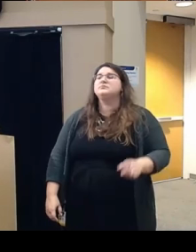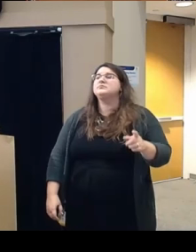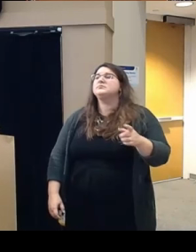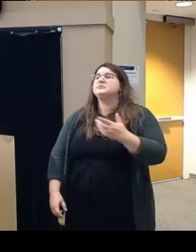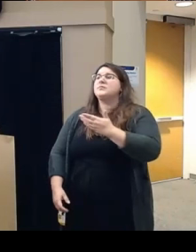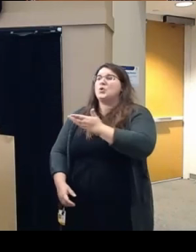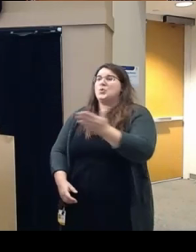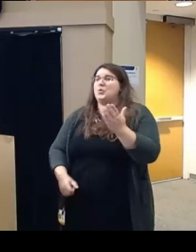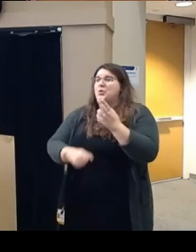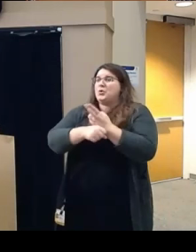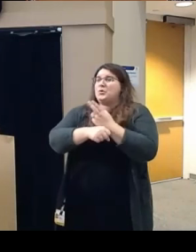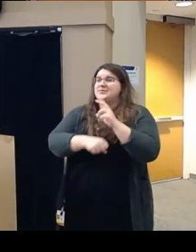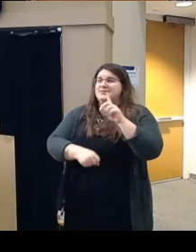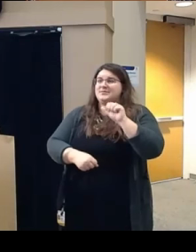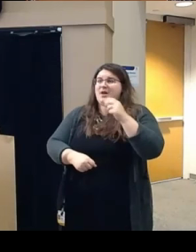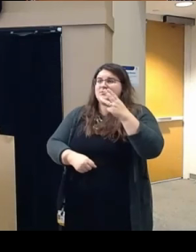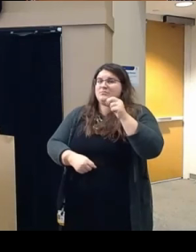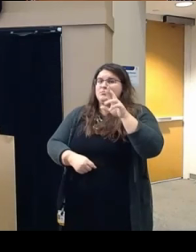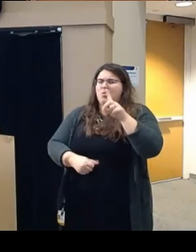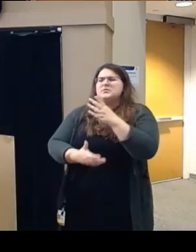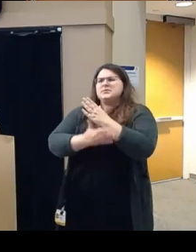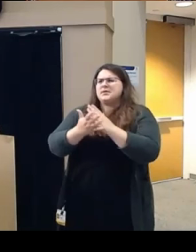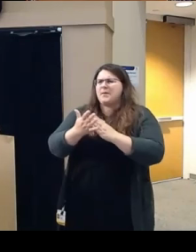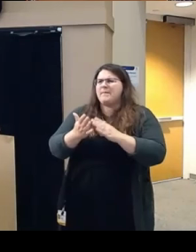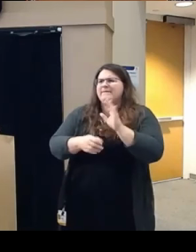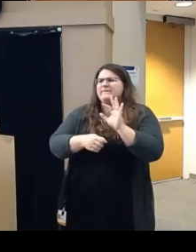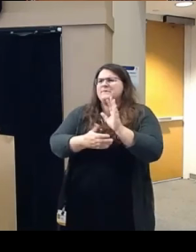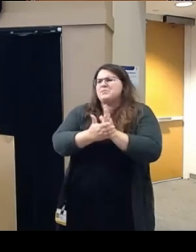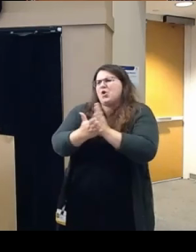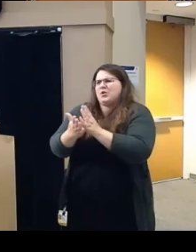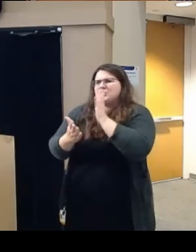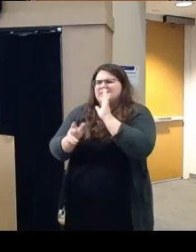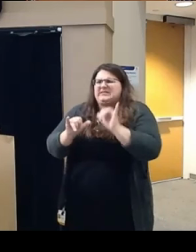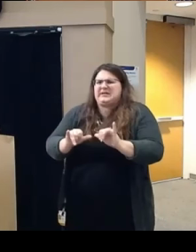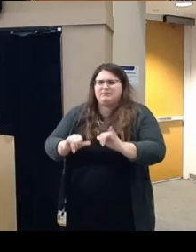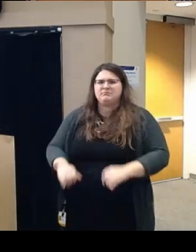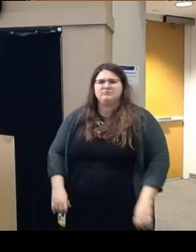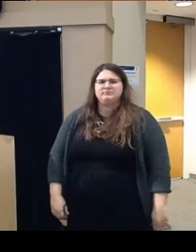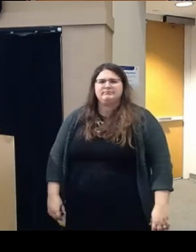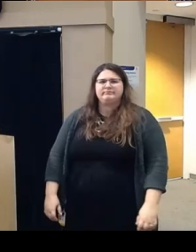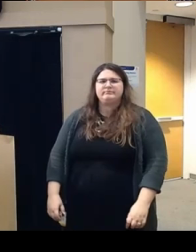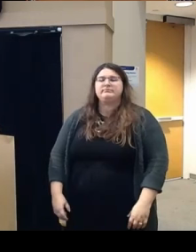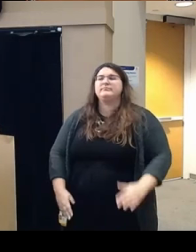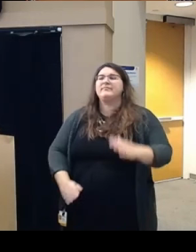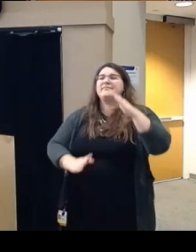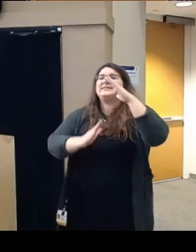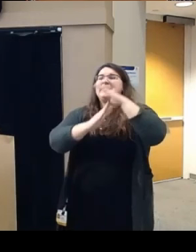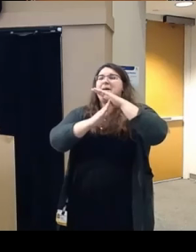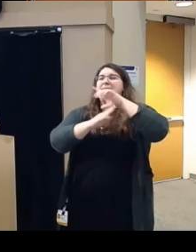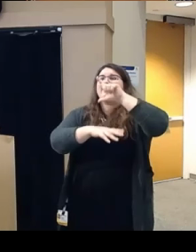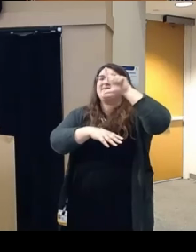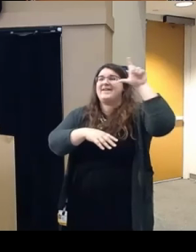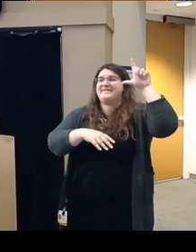you are already familiar with so this is a closeup of that top left corner um of how it would look if